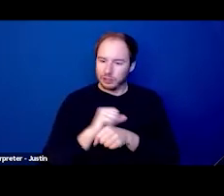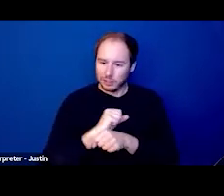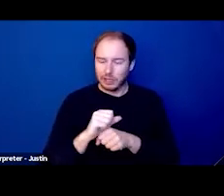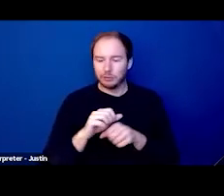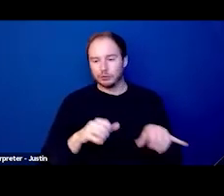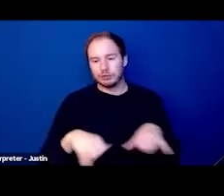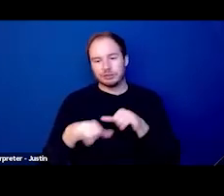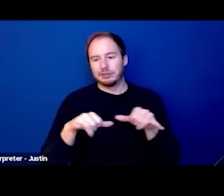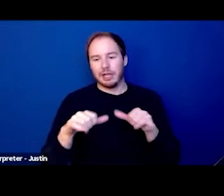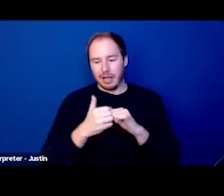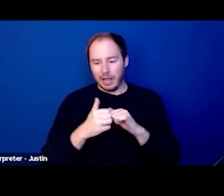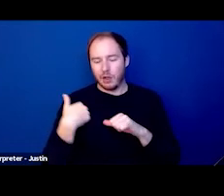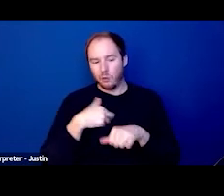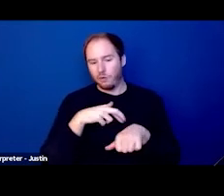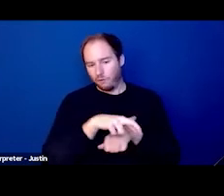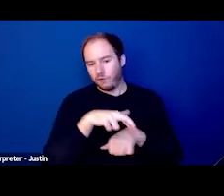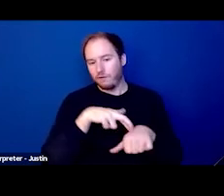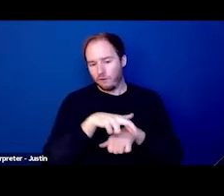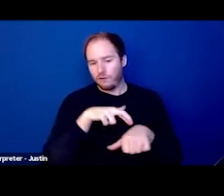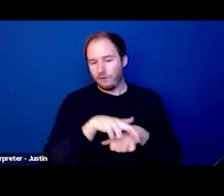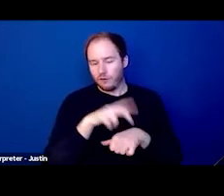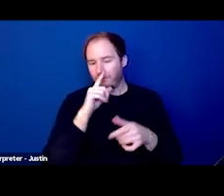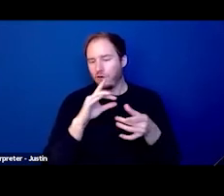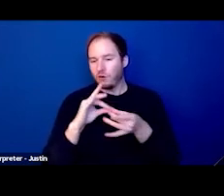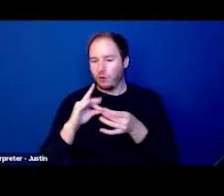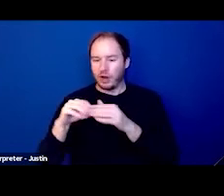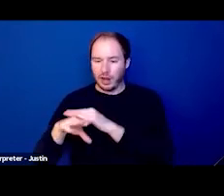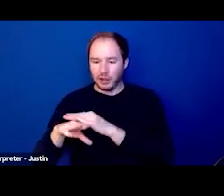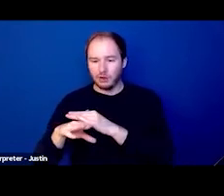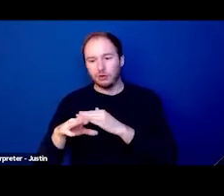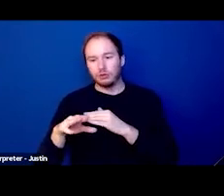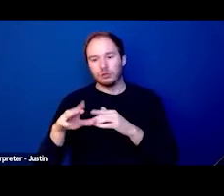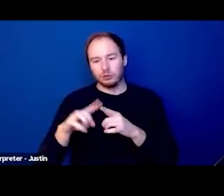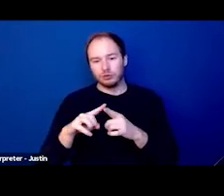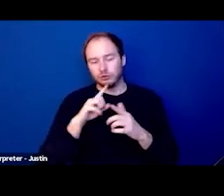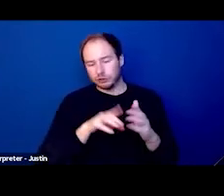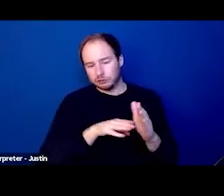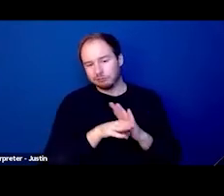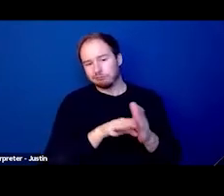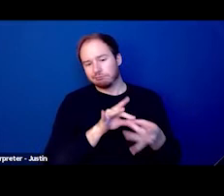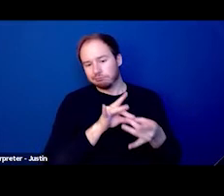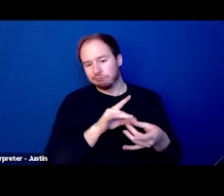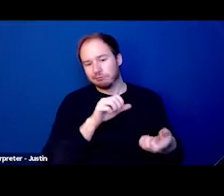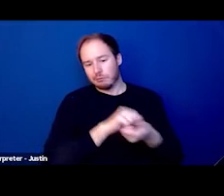how some of those referrals are being made through Coordinated Entry and really build that partnership with our local Behavioral Health Department,